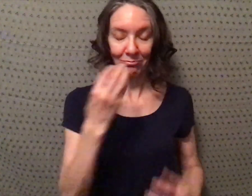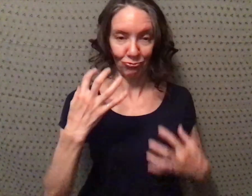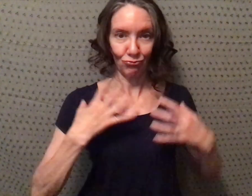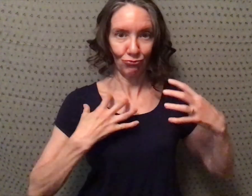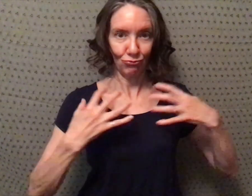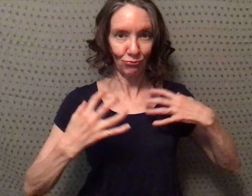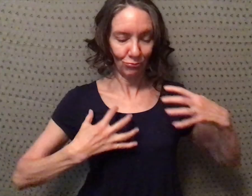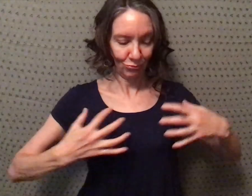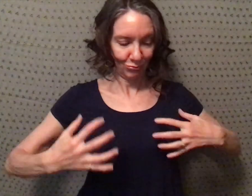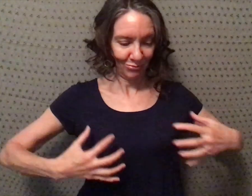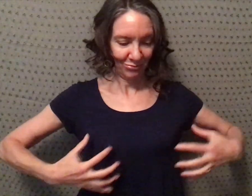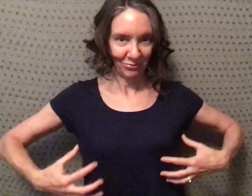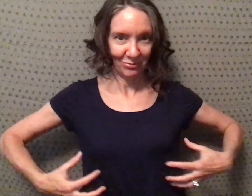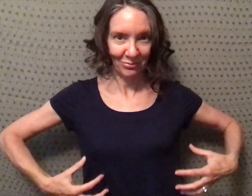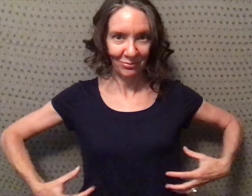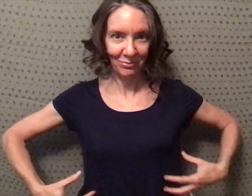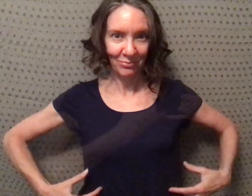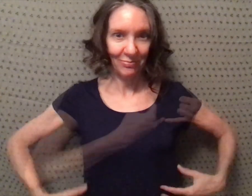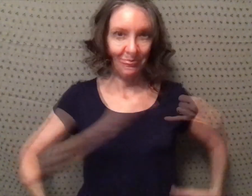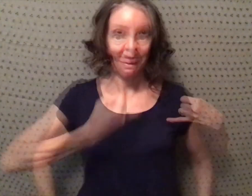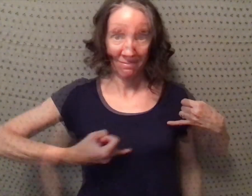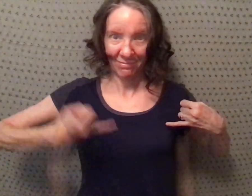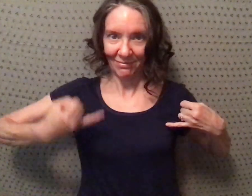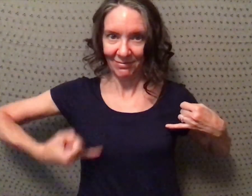floral pattern,